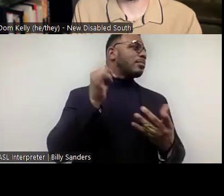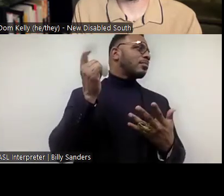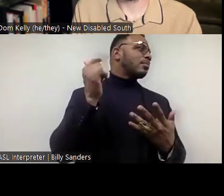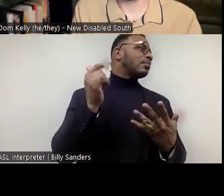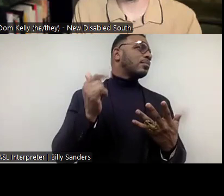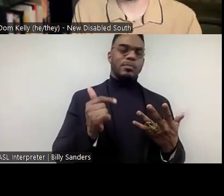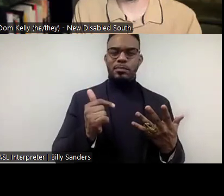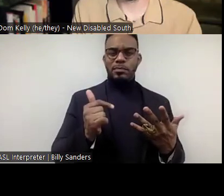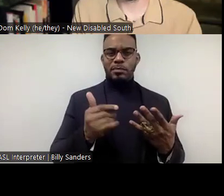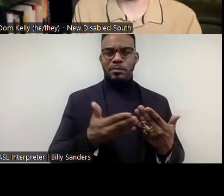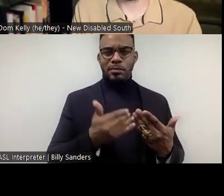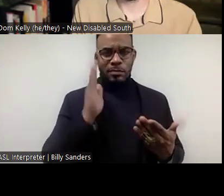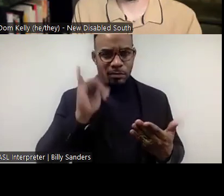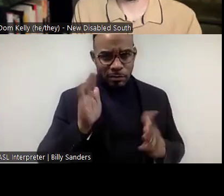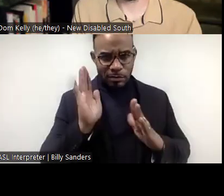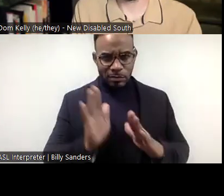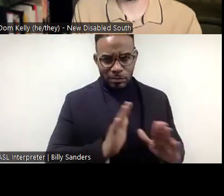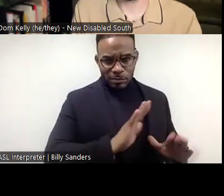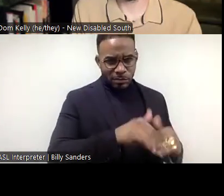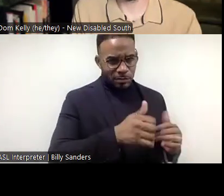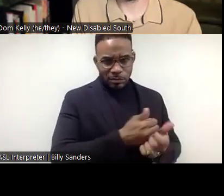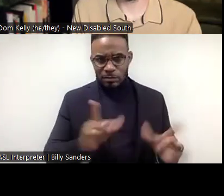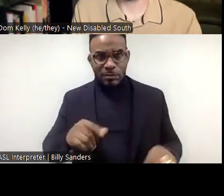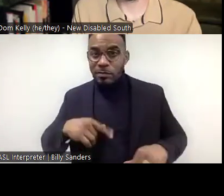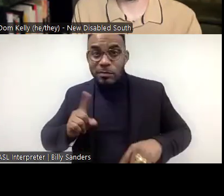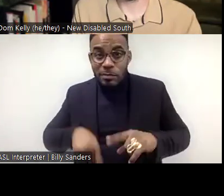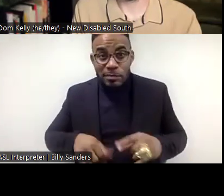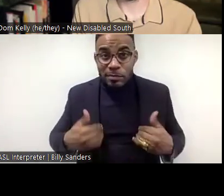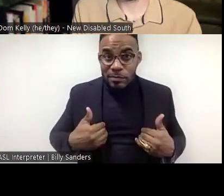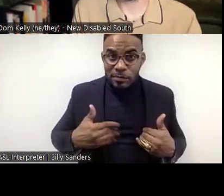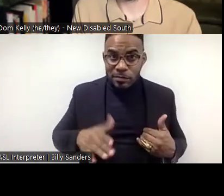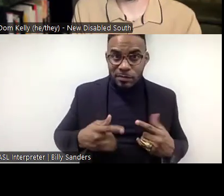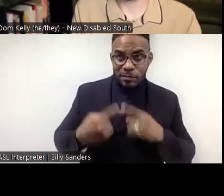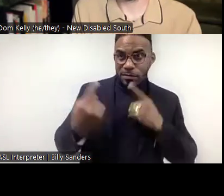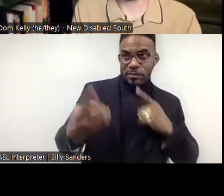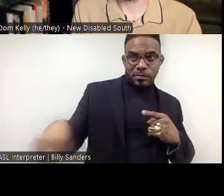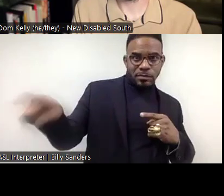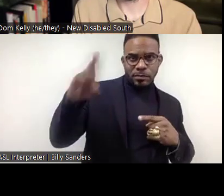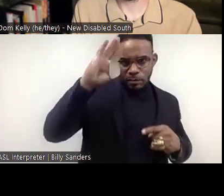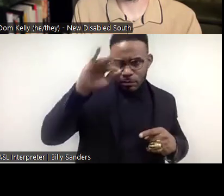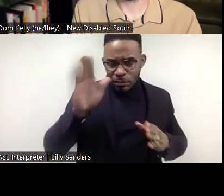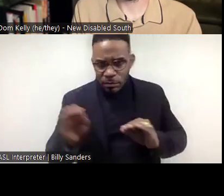predictable. They'll say, oh, they're going to march down this street, they're going to know your moves. And you